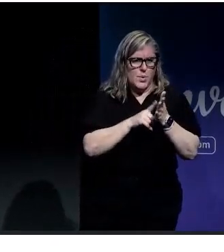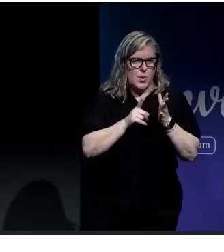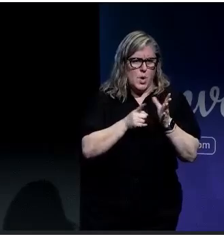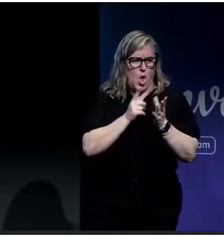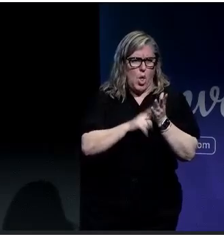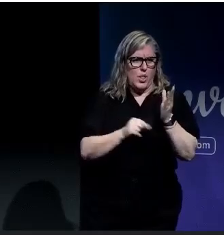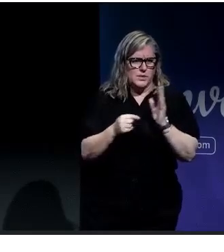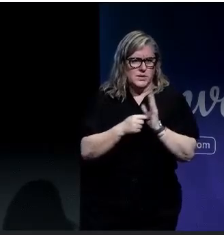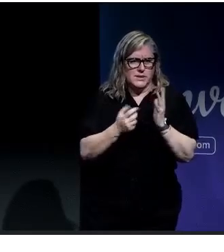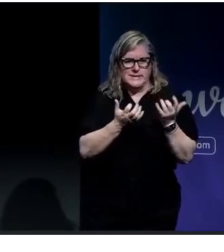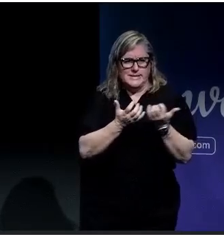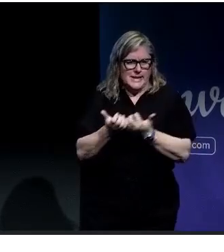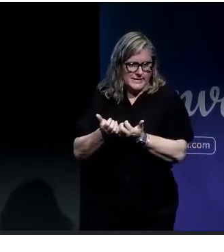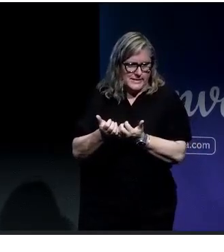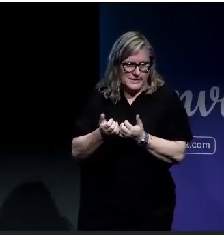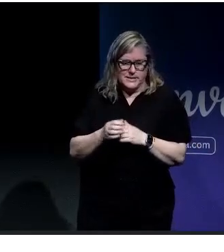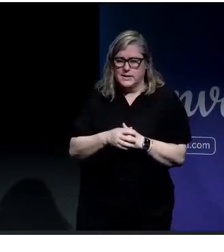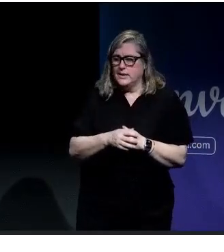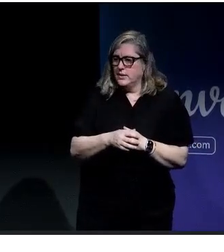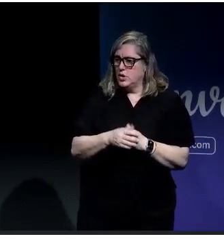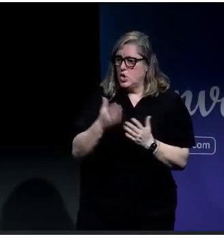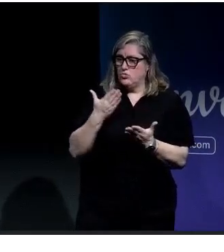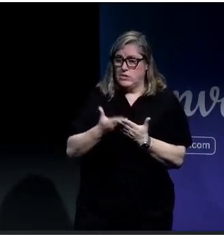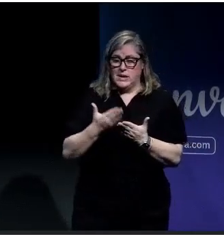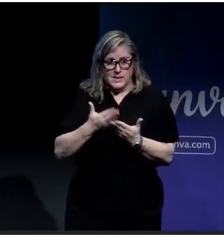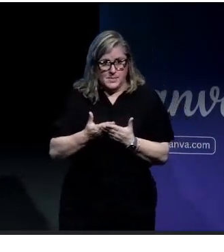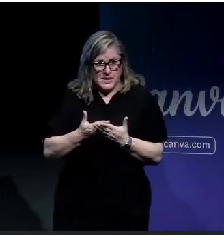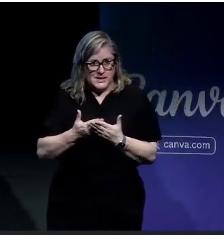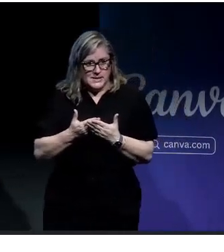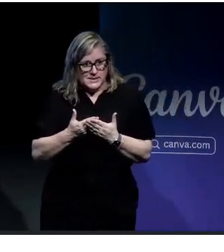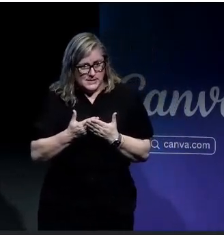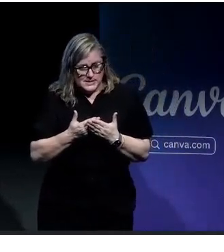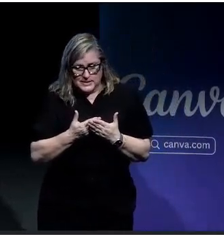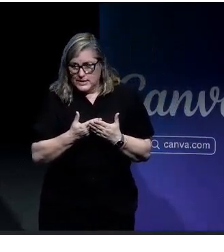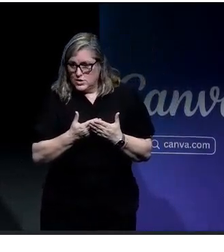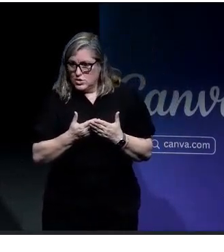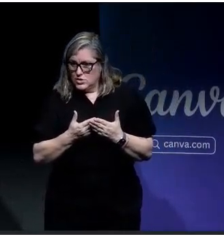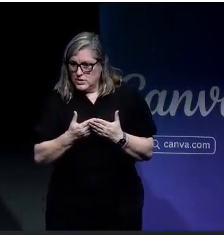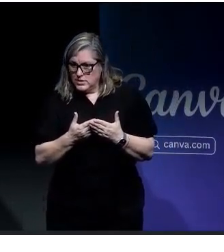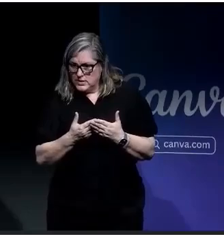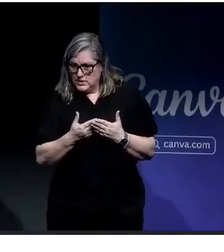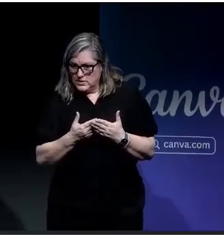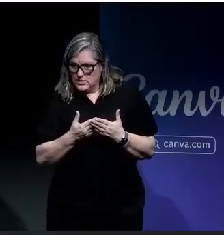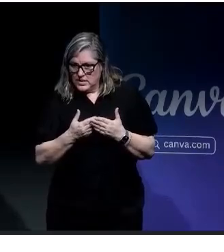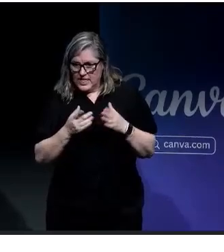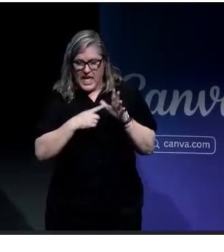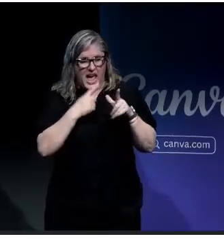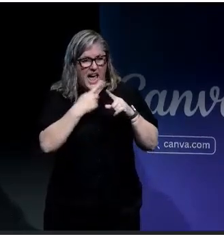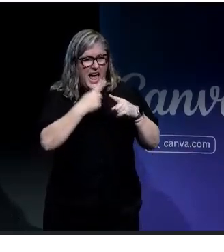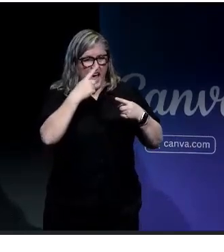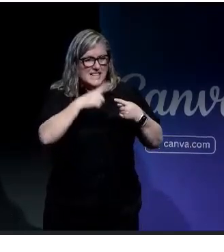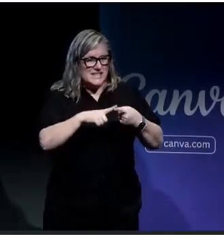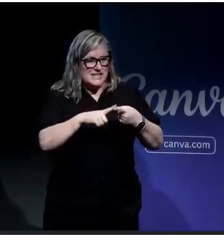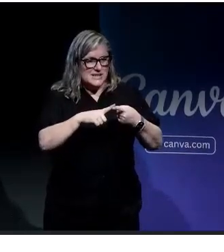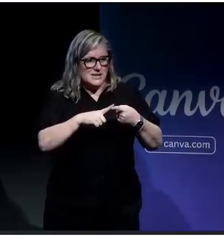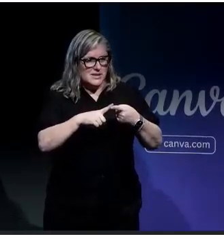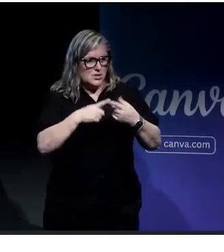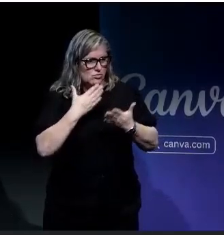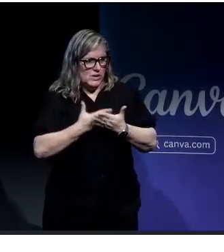So the recommendation that AXE makes about this, and they probably all do, similar advice, I'm not picking on AXE here.